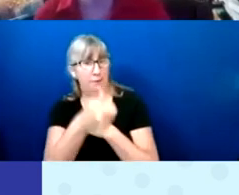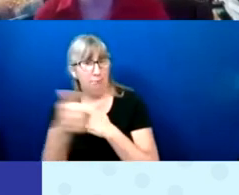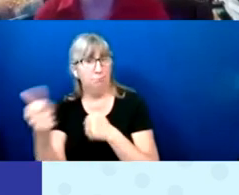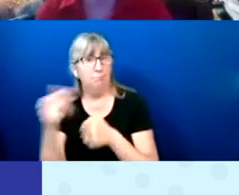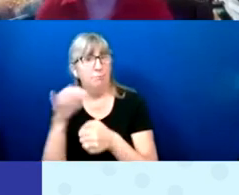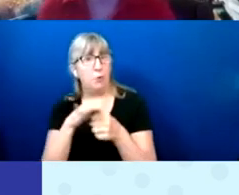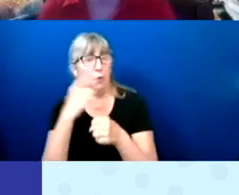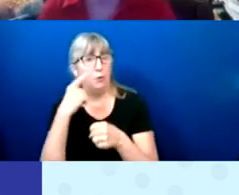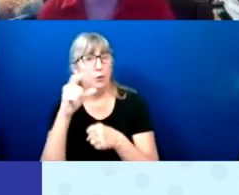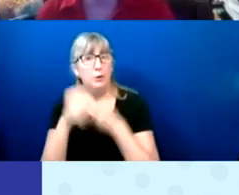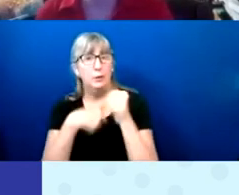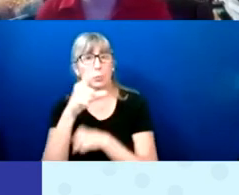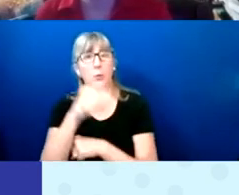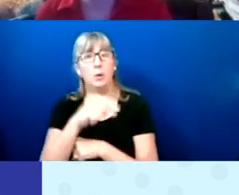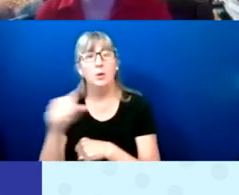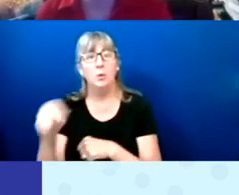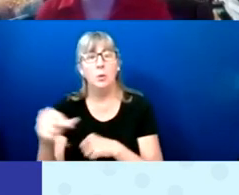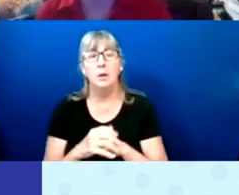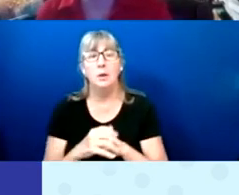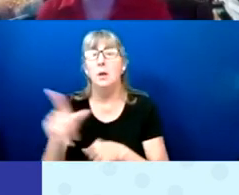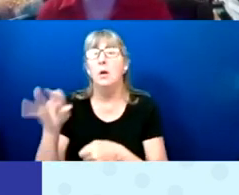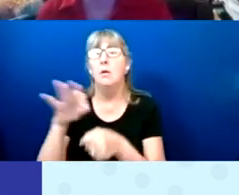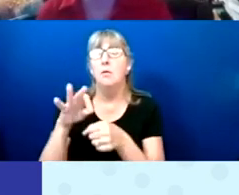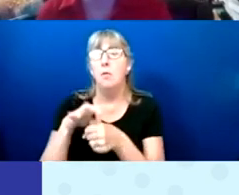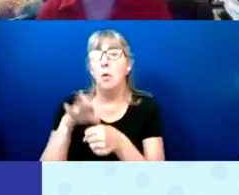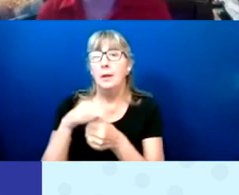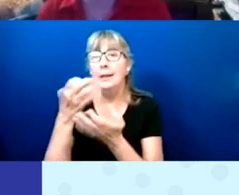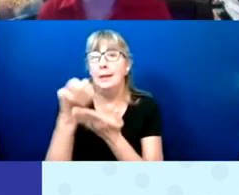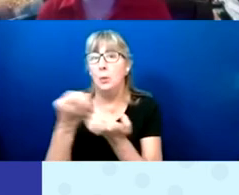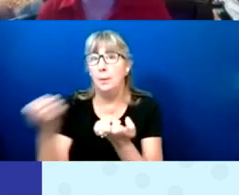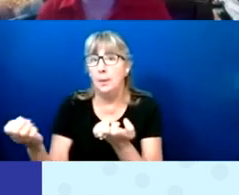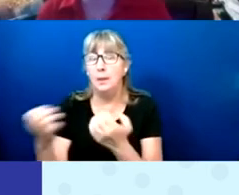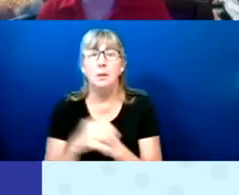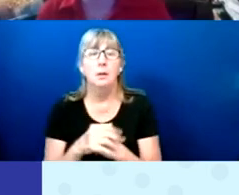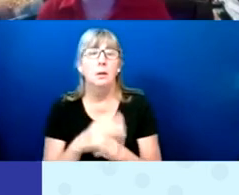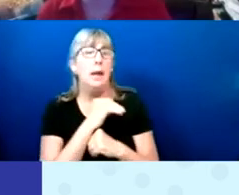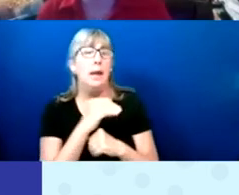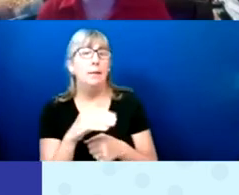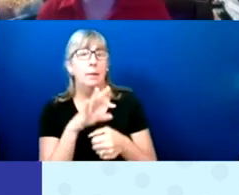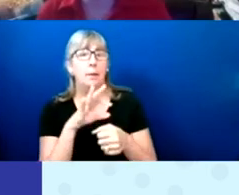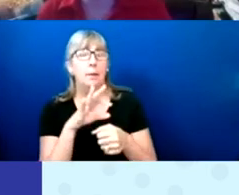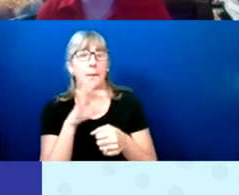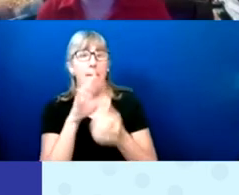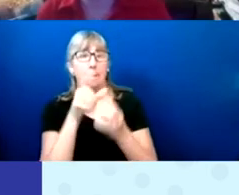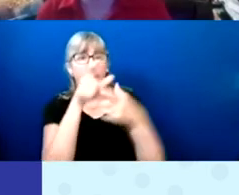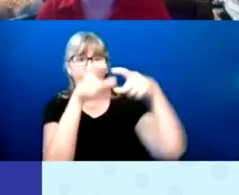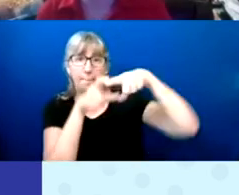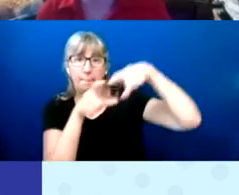The voting equipment and the ballots. First time voters. We look at poll-workers.